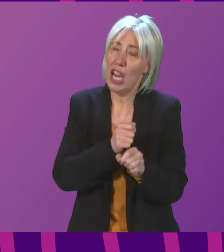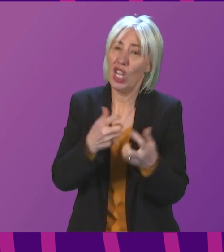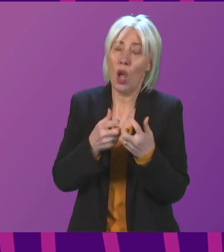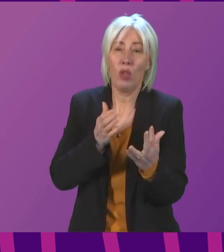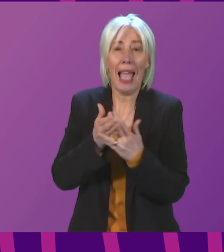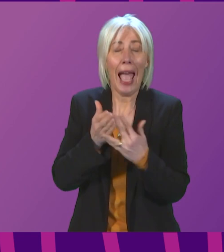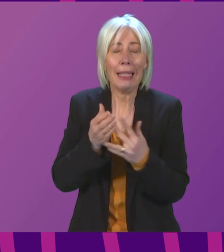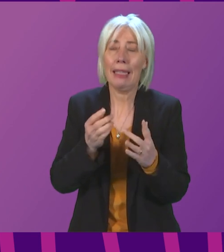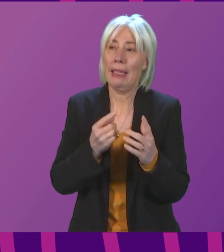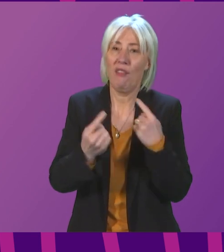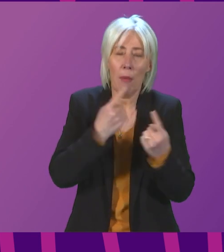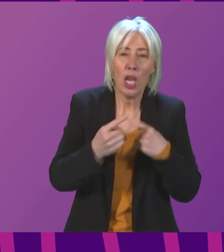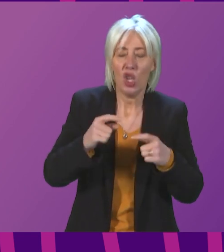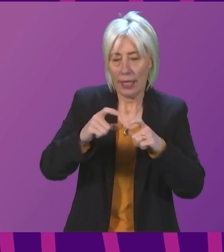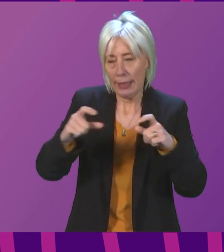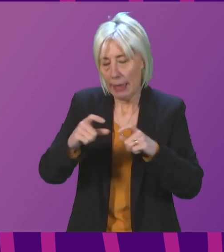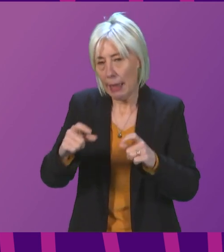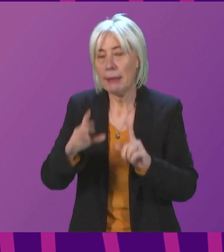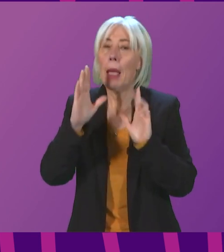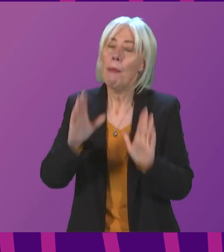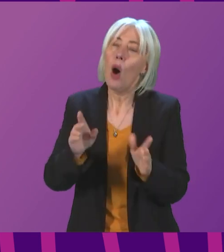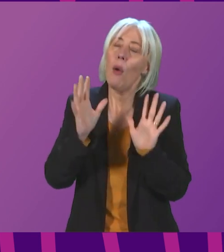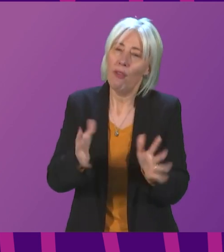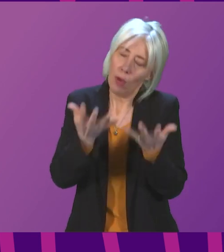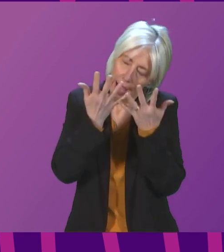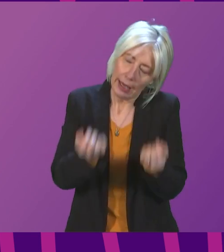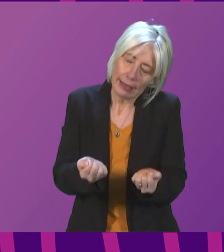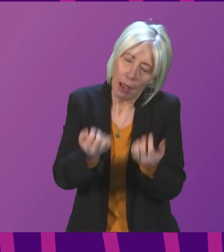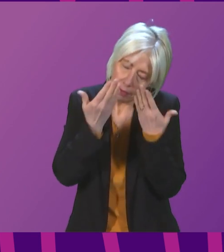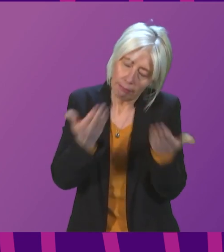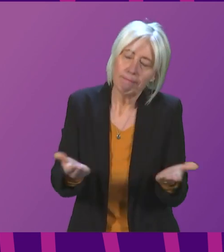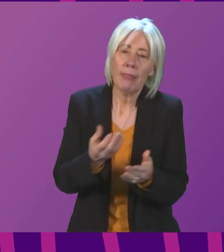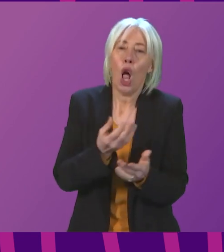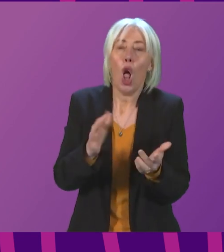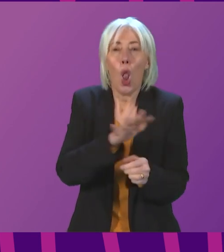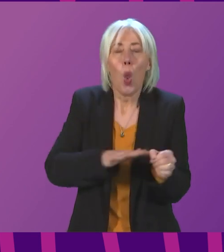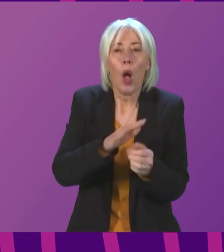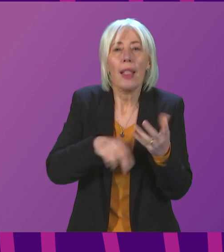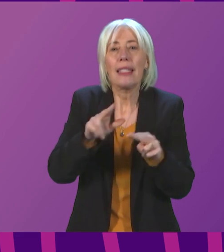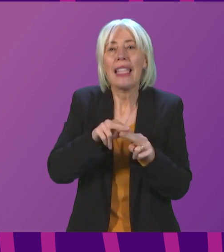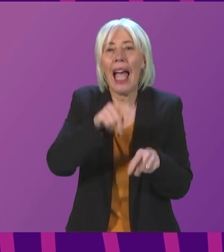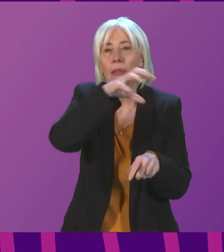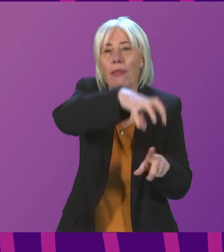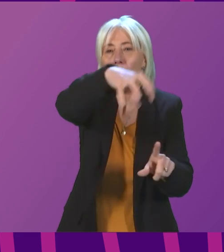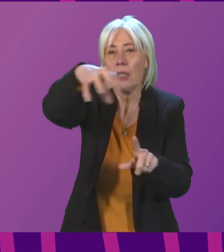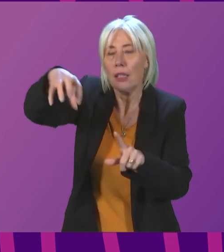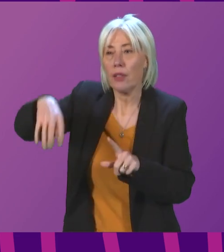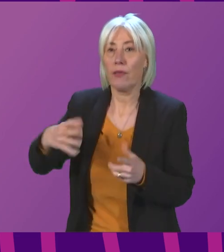and tickets, but we also need to acknowledge, of course, the importance of local staff services on the ground where and when they are needed.